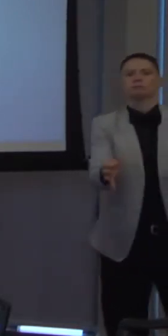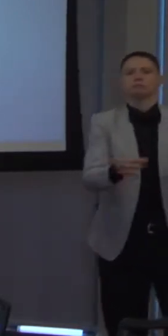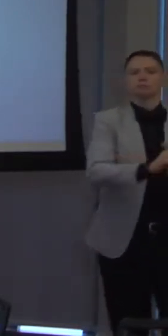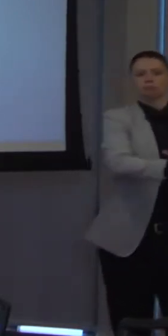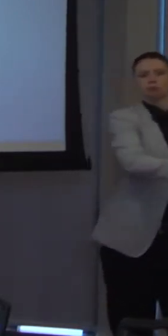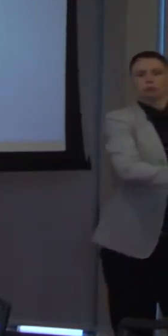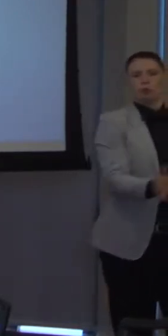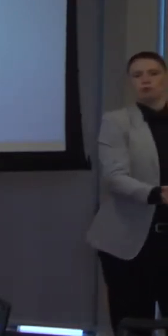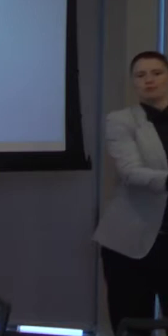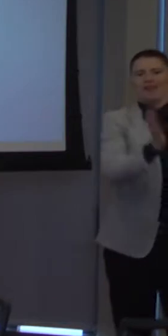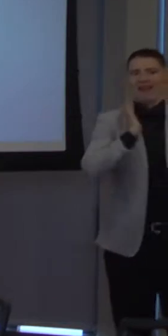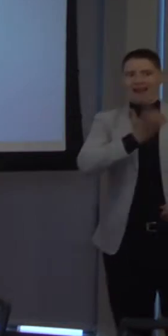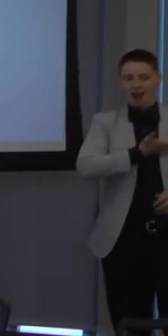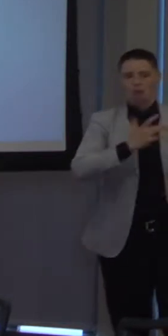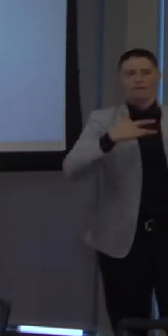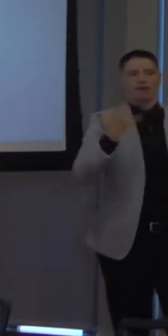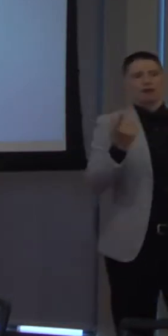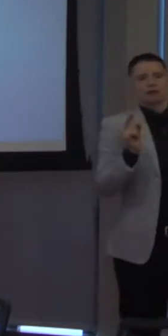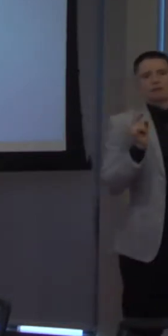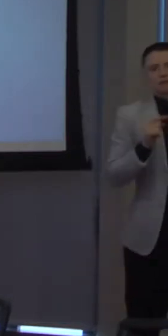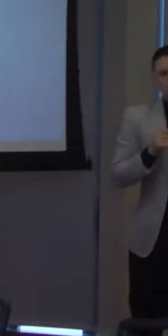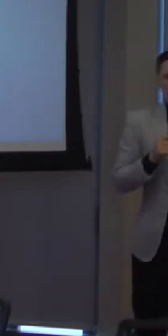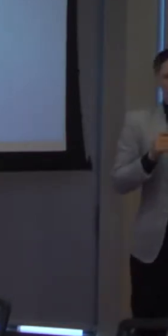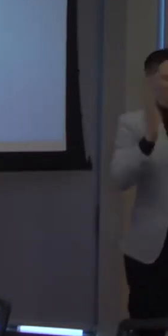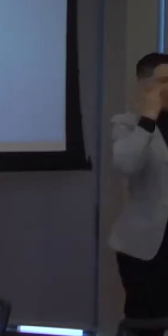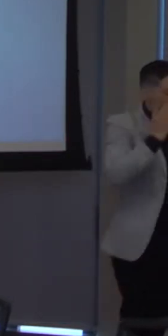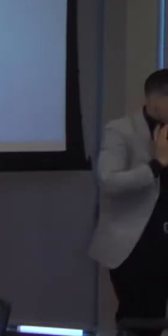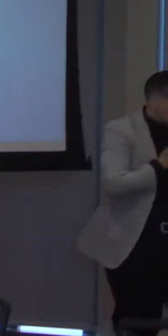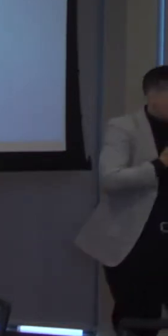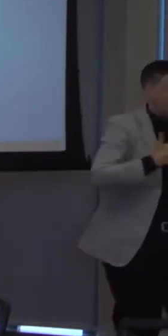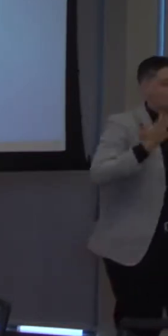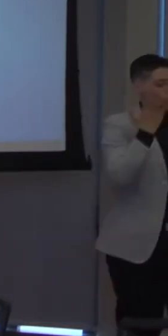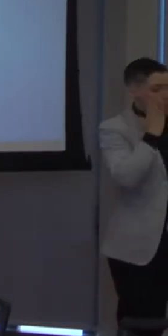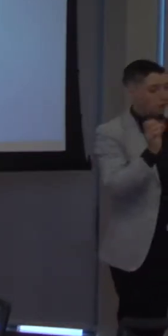and why our event is gonna be really be able to be geared towards them.